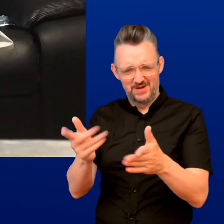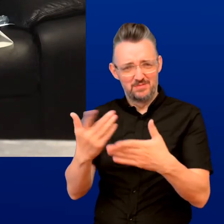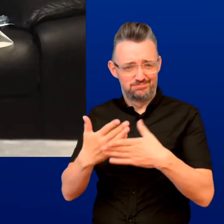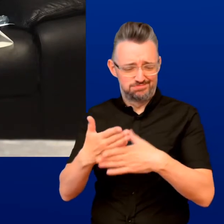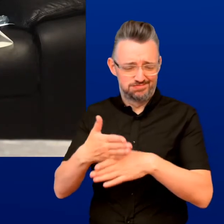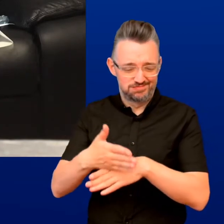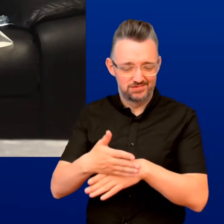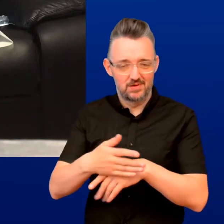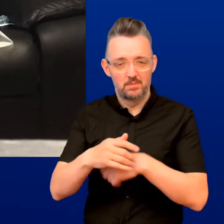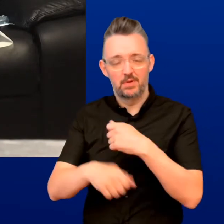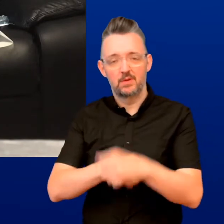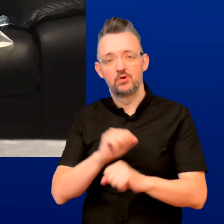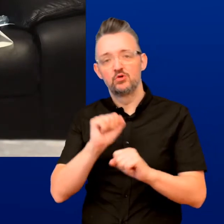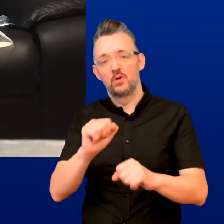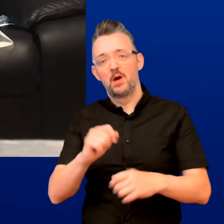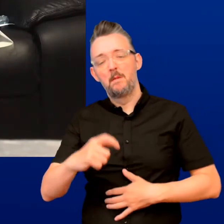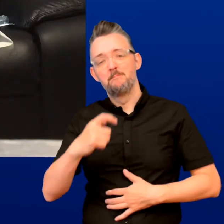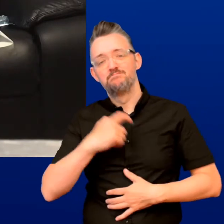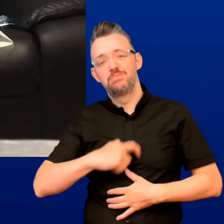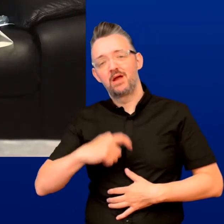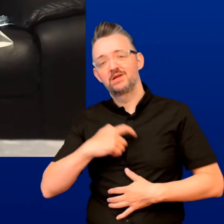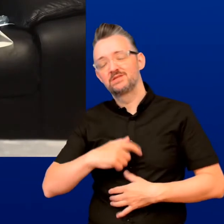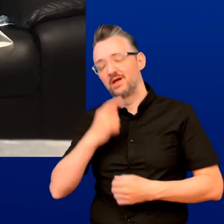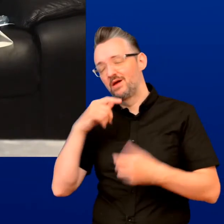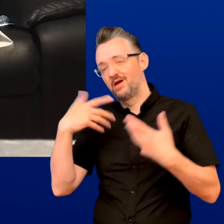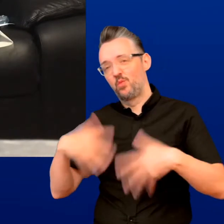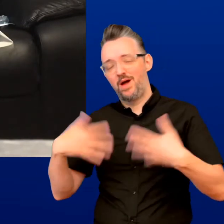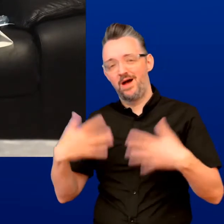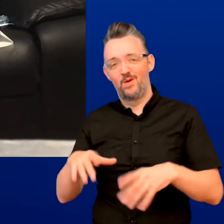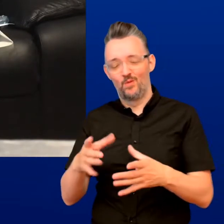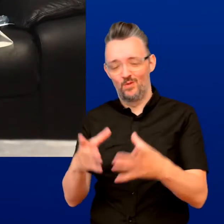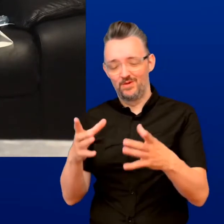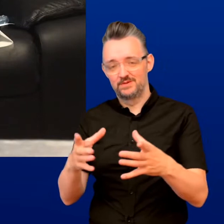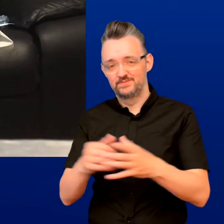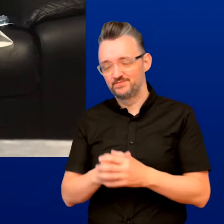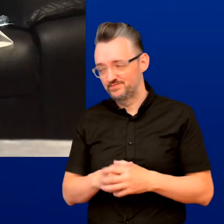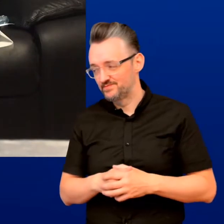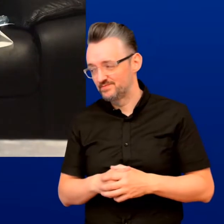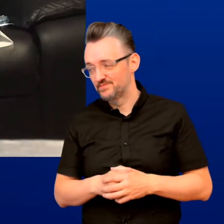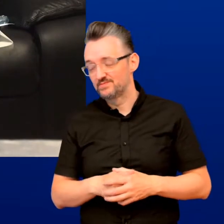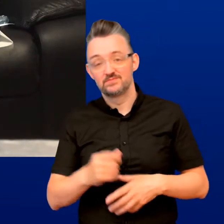your own personal masterpiece. Anyway, put it this way, you could make a fortune.